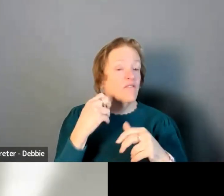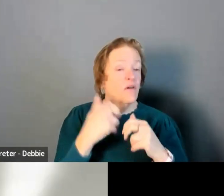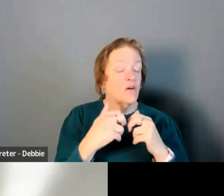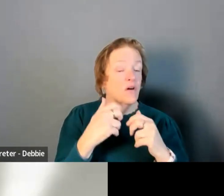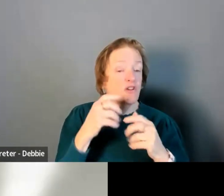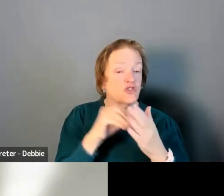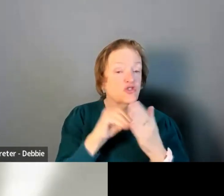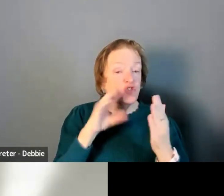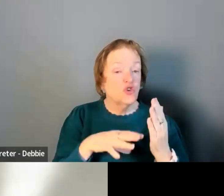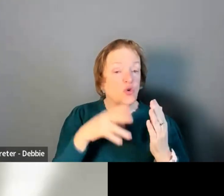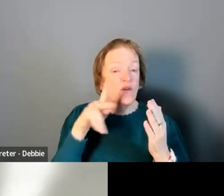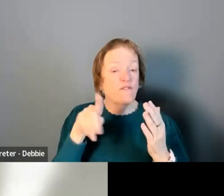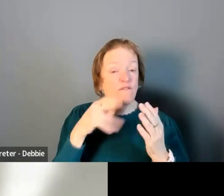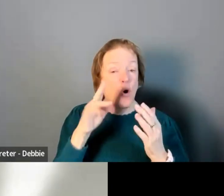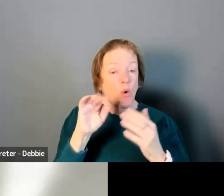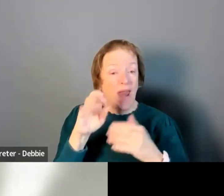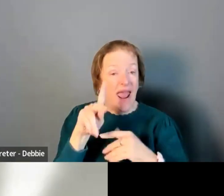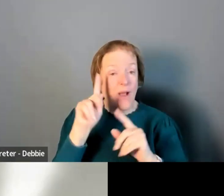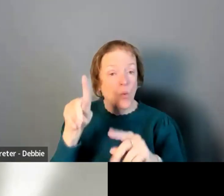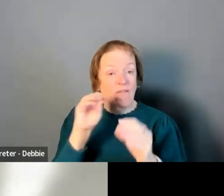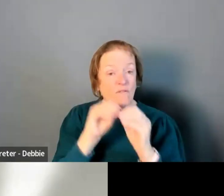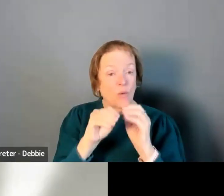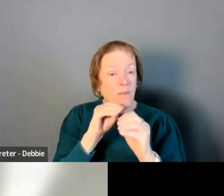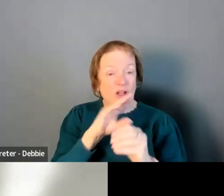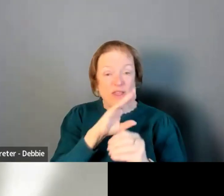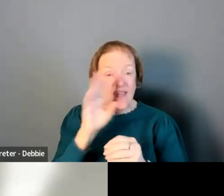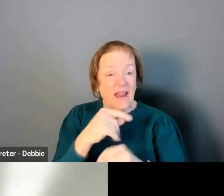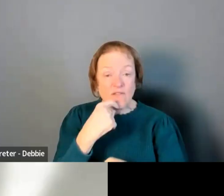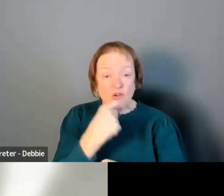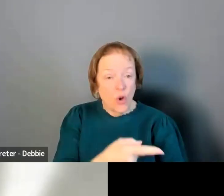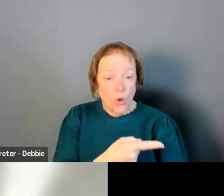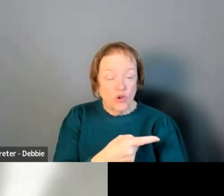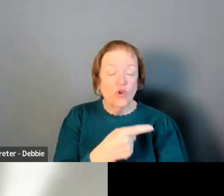and nobody told you, and then the teacher's calling you saying, the FM's not working, the